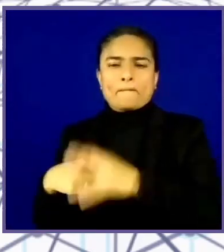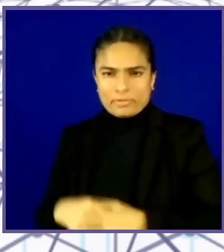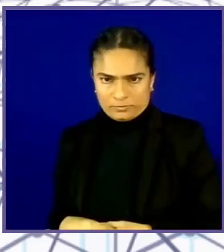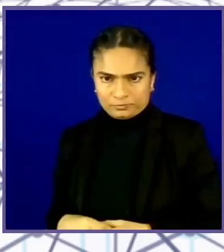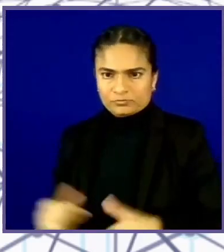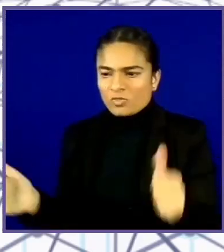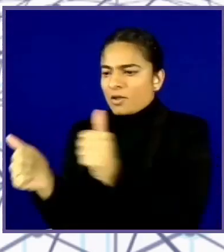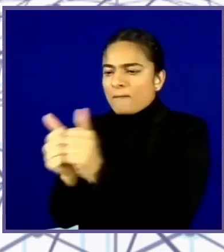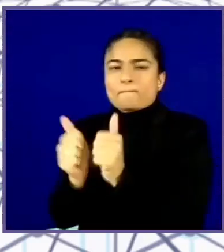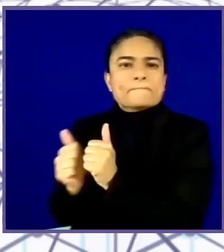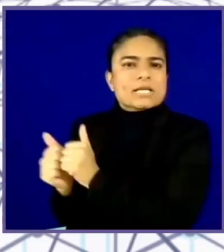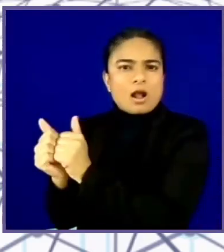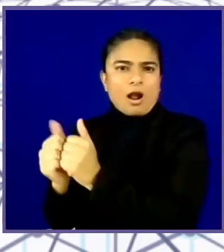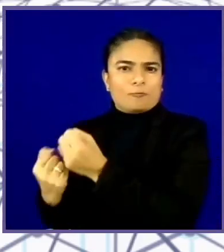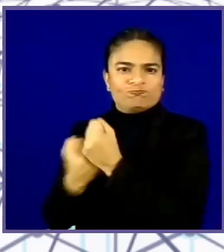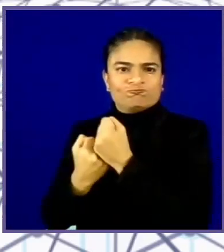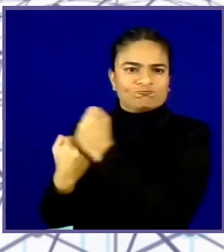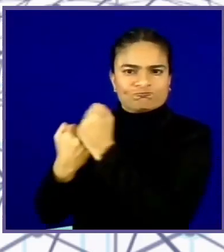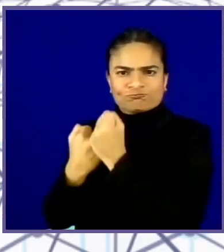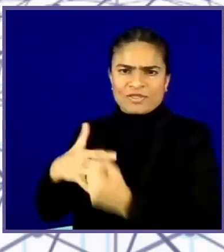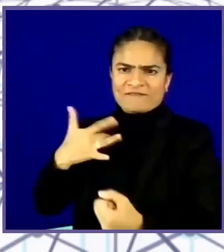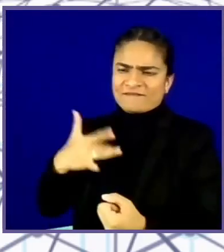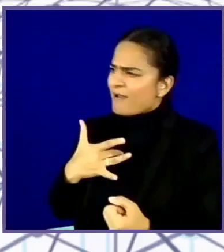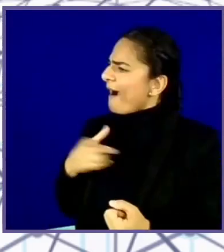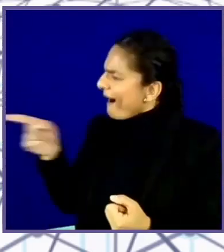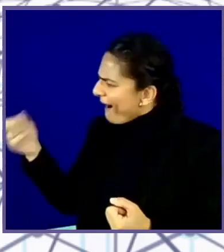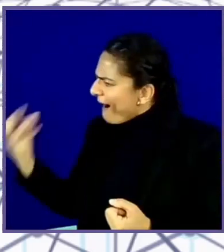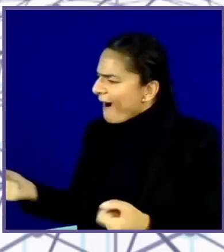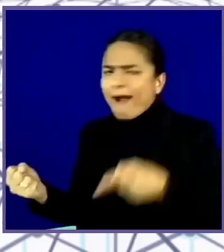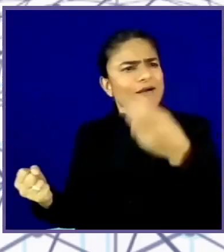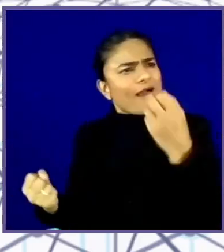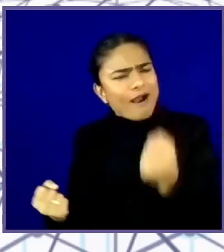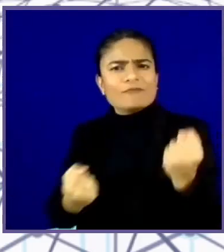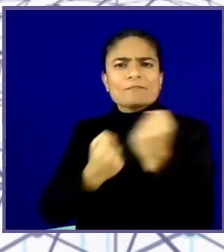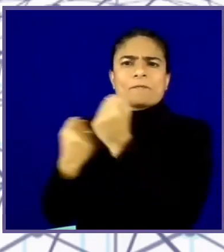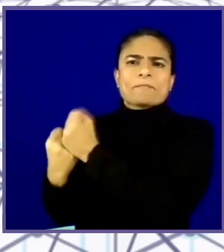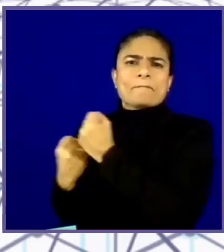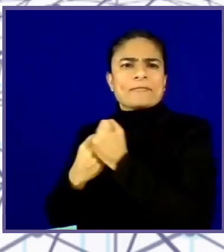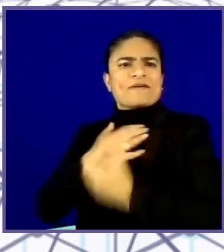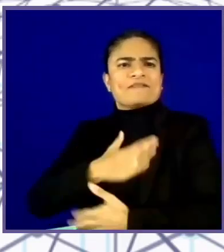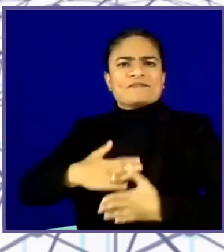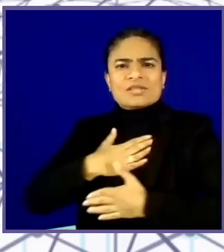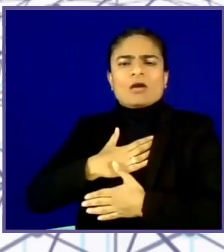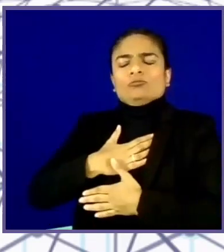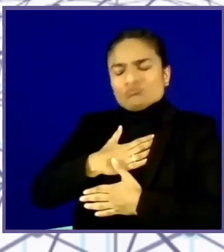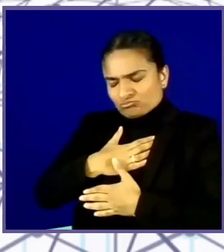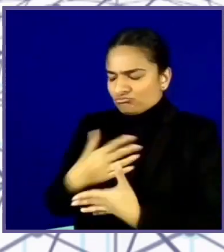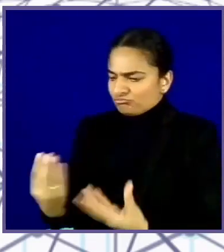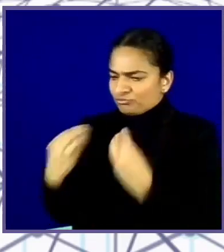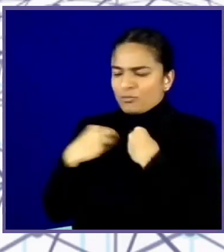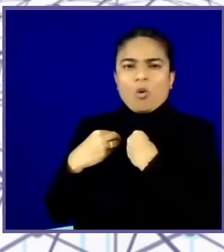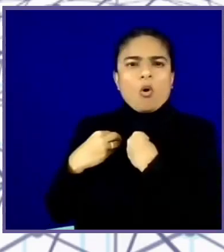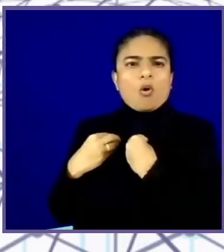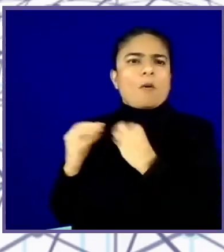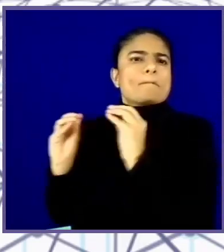Co designing in keeping with the person at the centre of the product development process can truly benefit